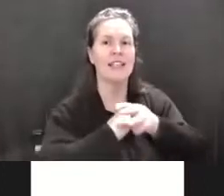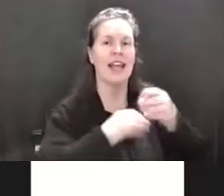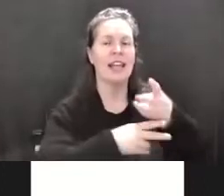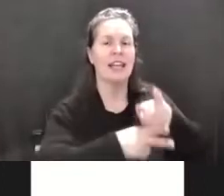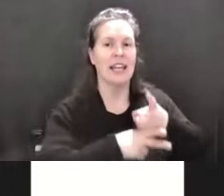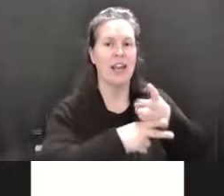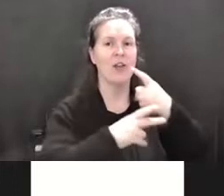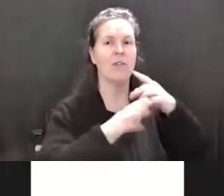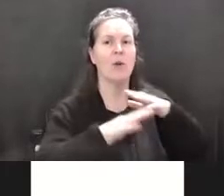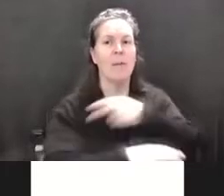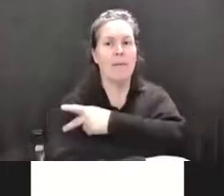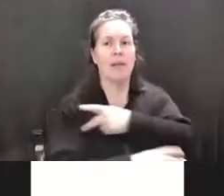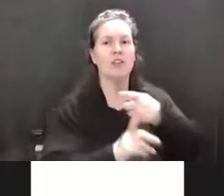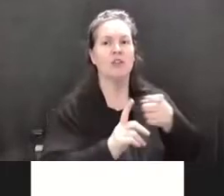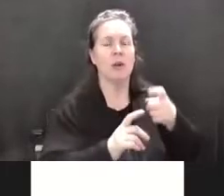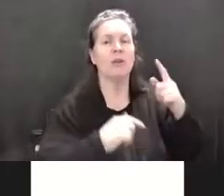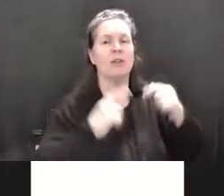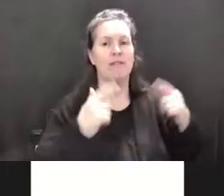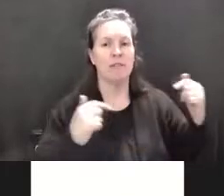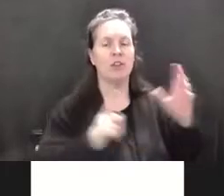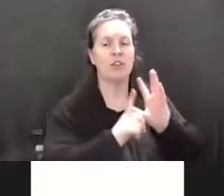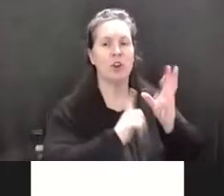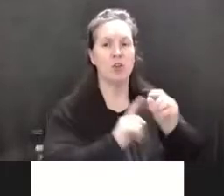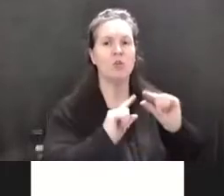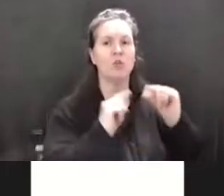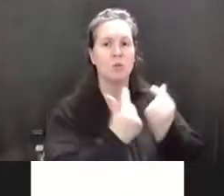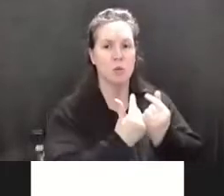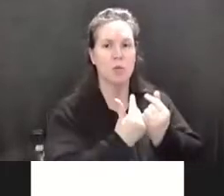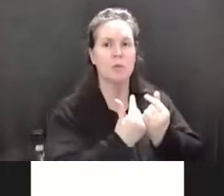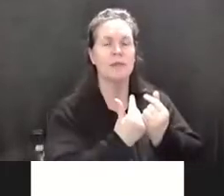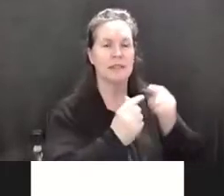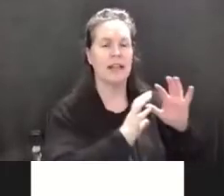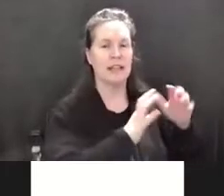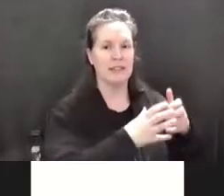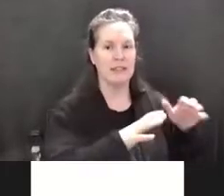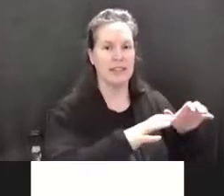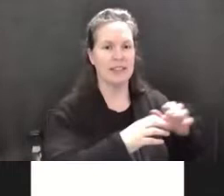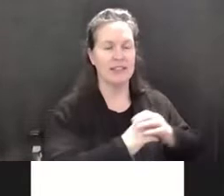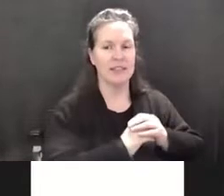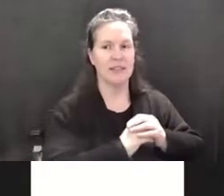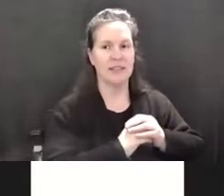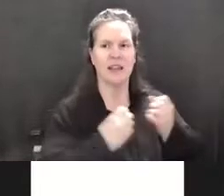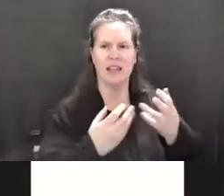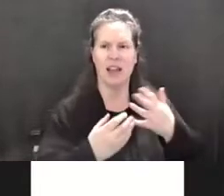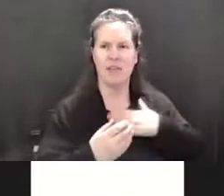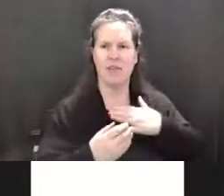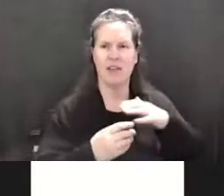from diverse cultures, groups, and communities. A lot of my training had various, or a lot of the training I looked at